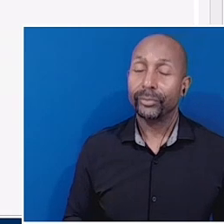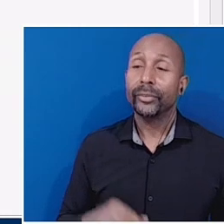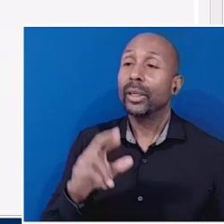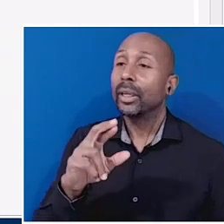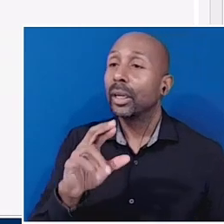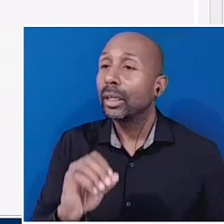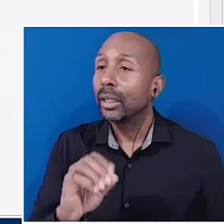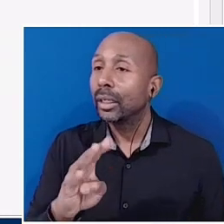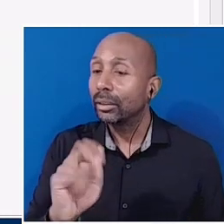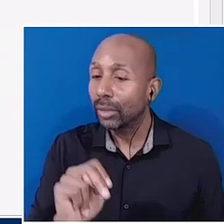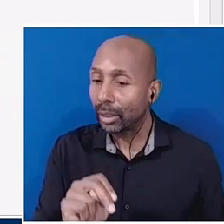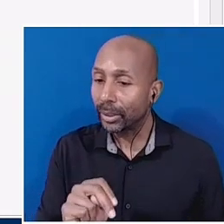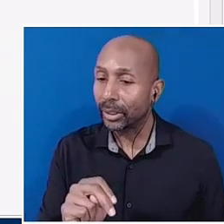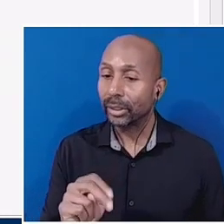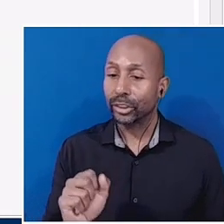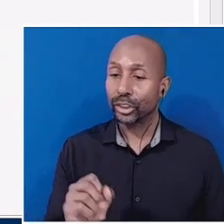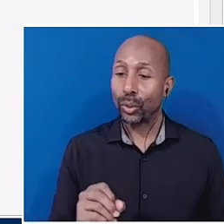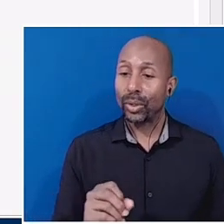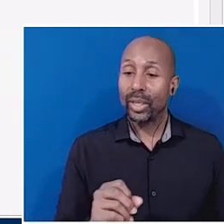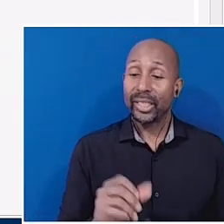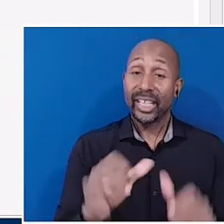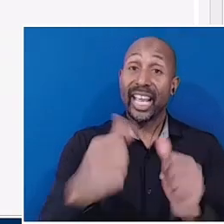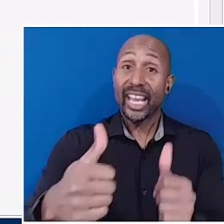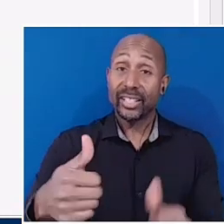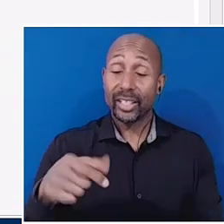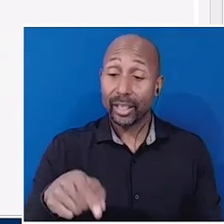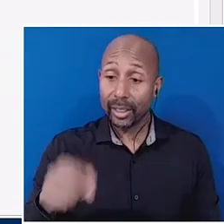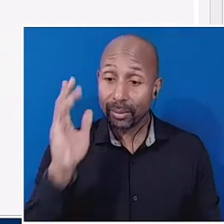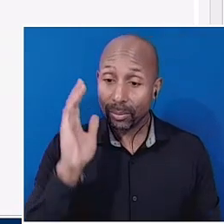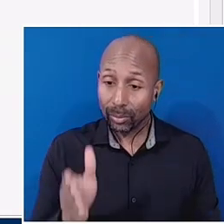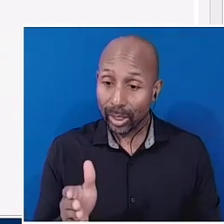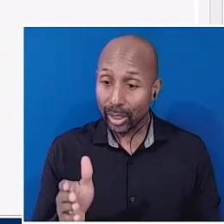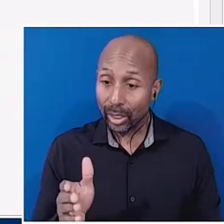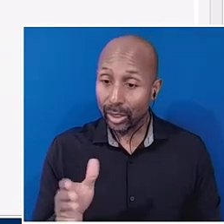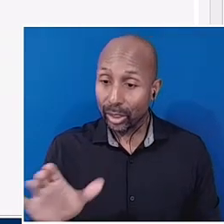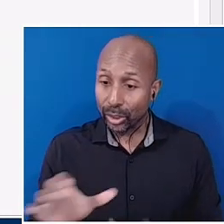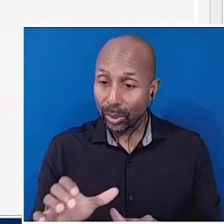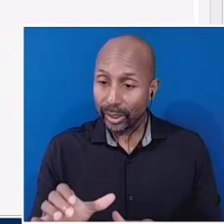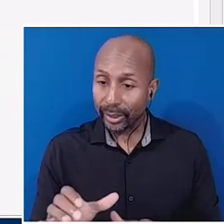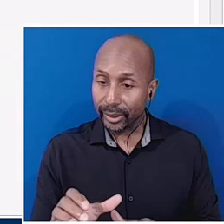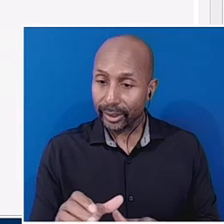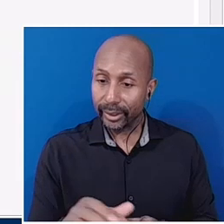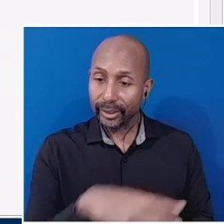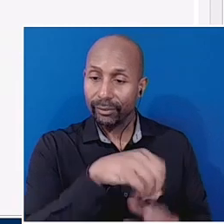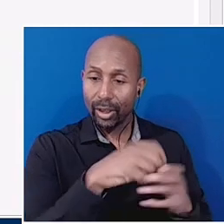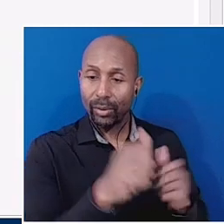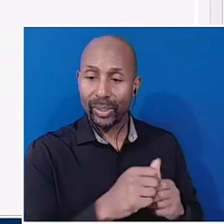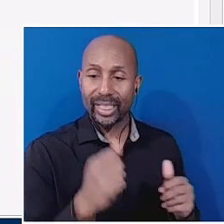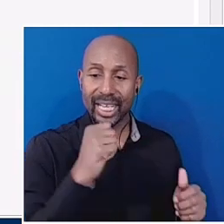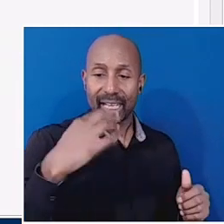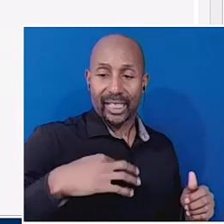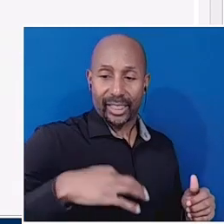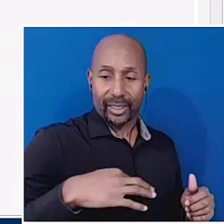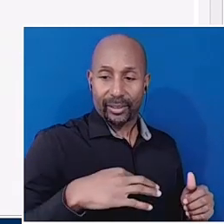review, you know, at to you or whatever. I'm sorry. I'm sorry to use that exact name but I'm trying to understand what the